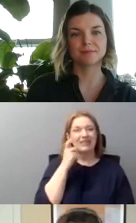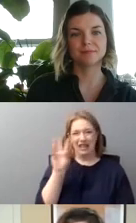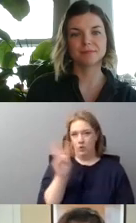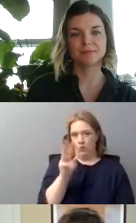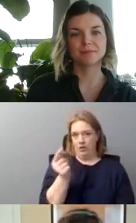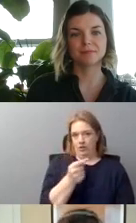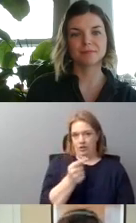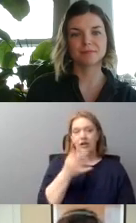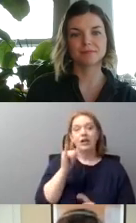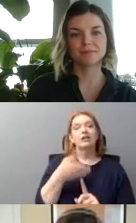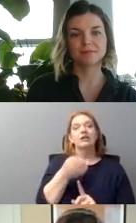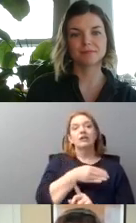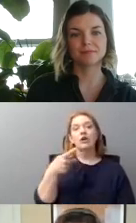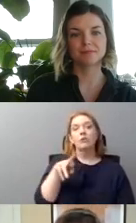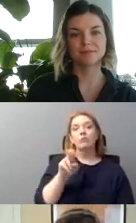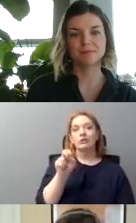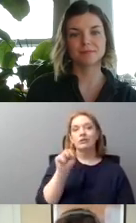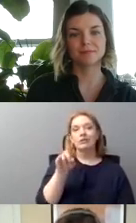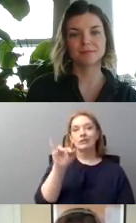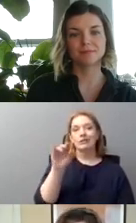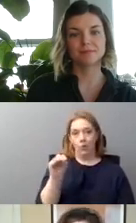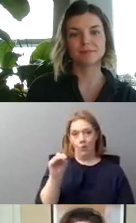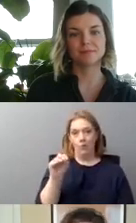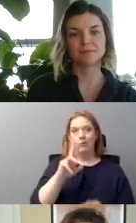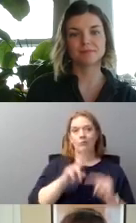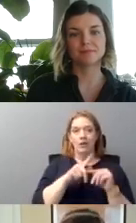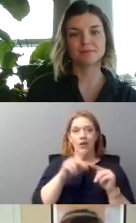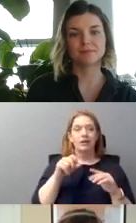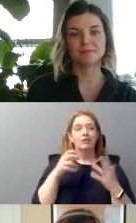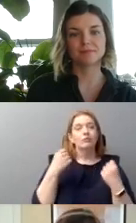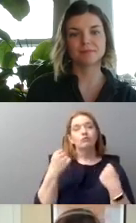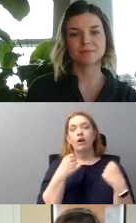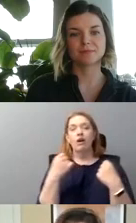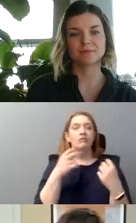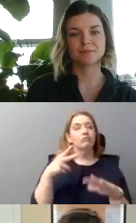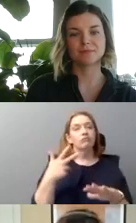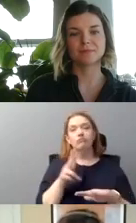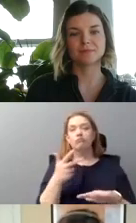Presidio Complex, through which you can drive up winding tree-lined lanes, ripe with the smell of